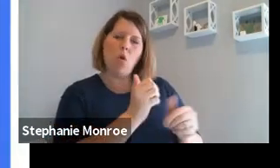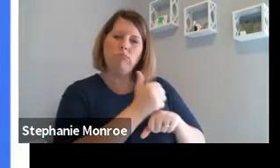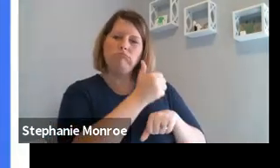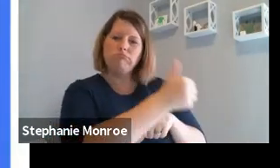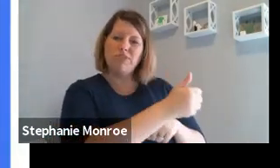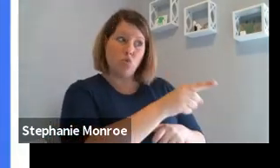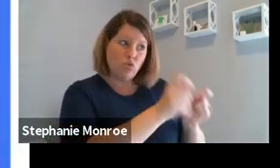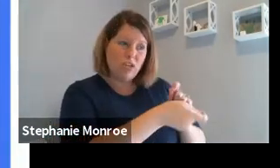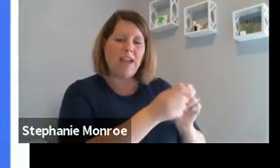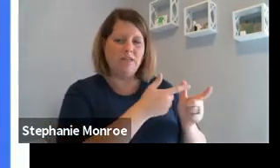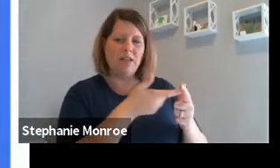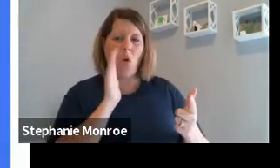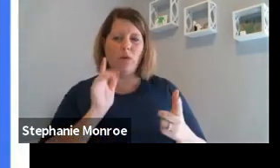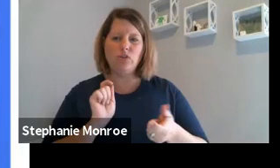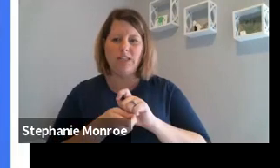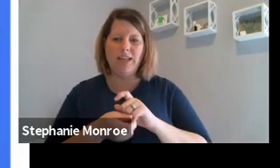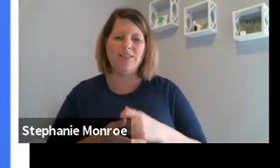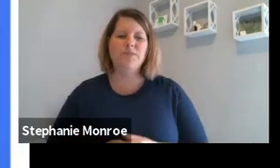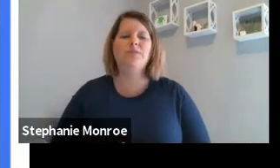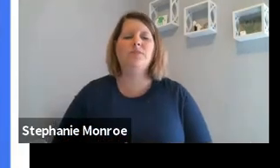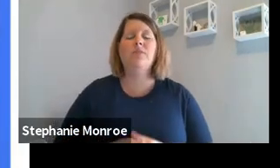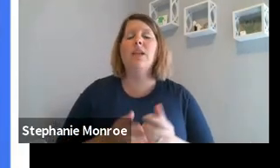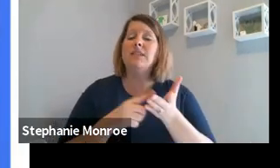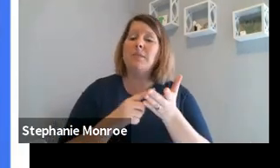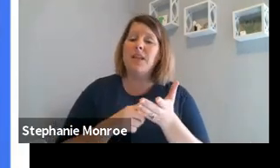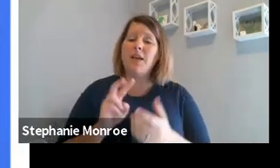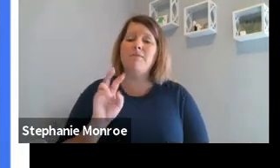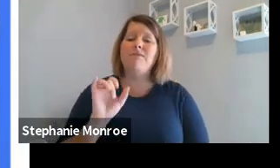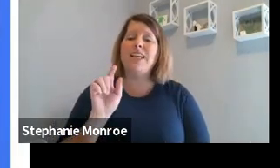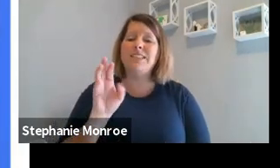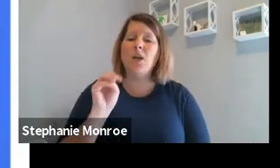Victims sometimes choose to seek help and protection.